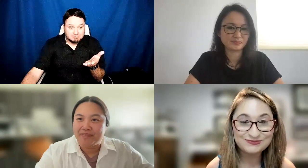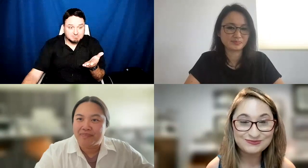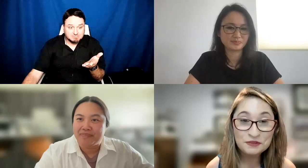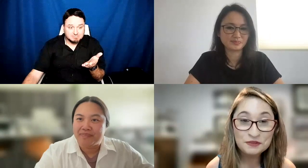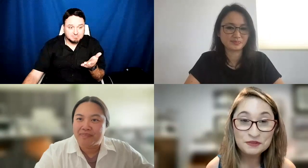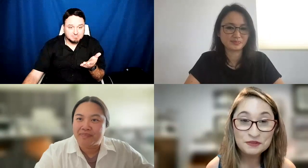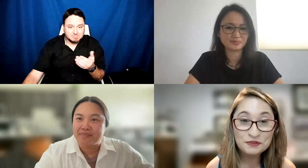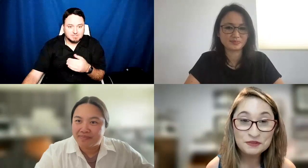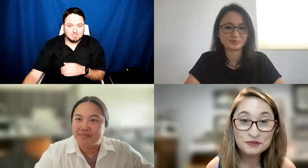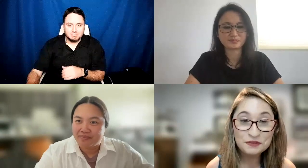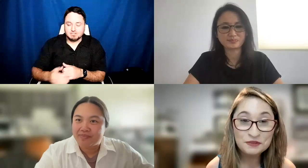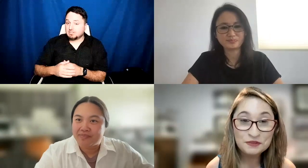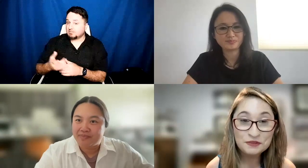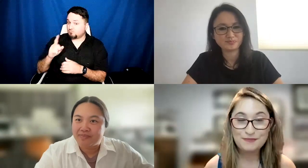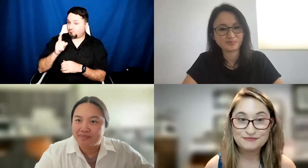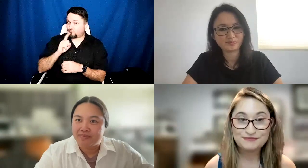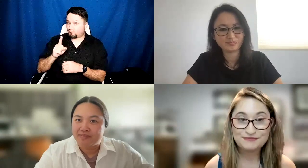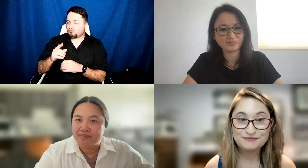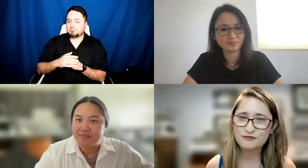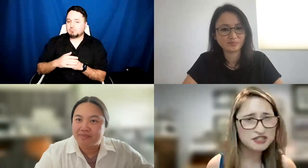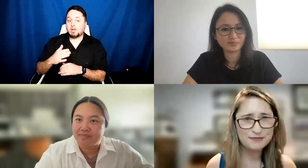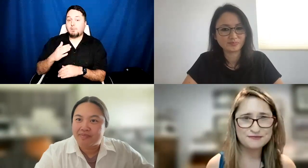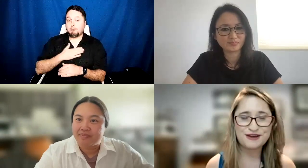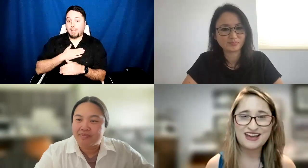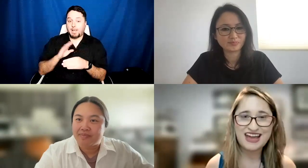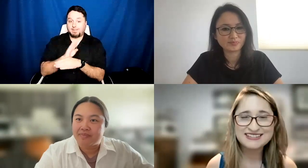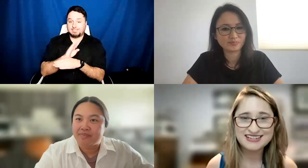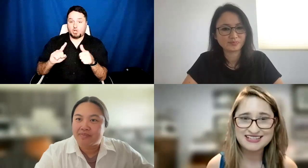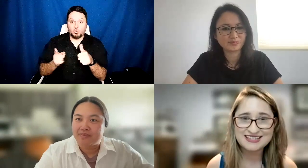Sure. So my business originally happened by accident.